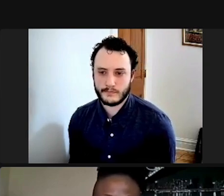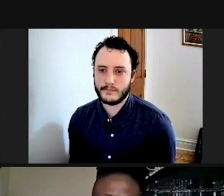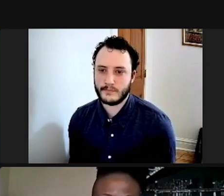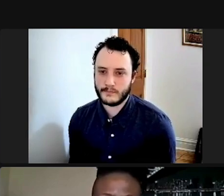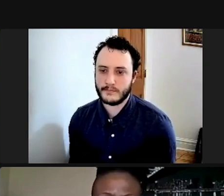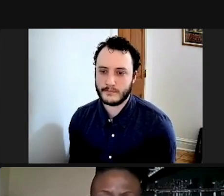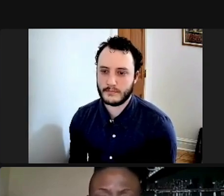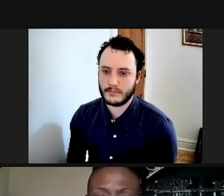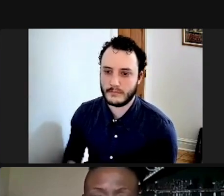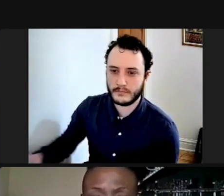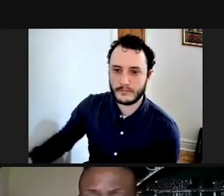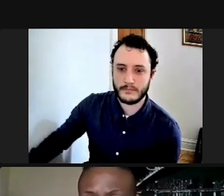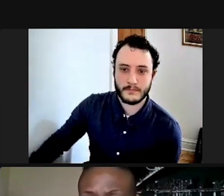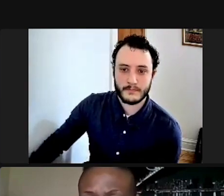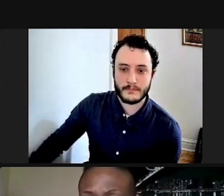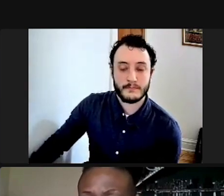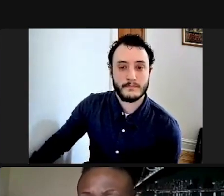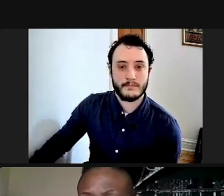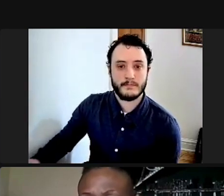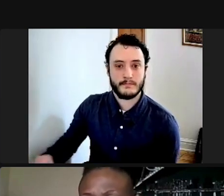is the recommendation for campus access?"